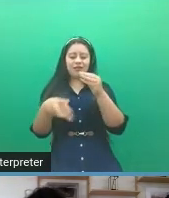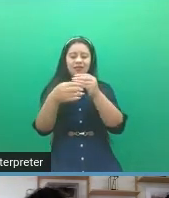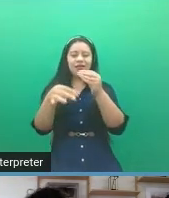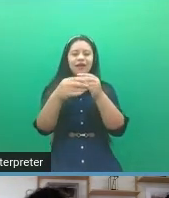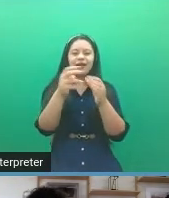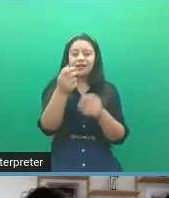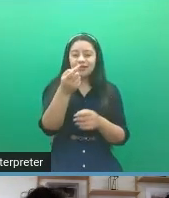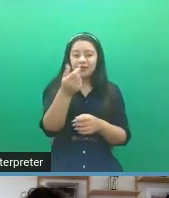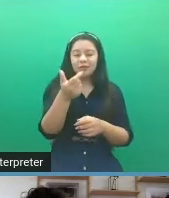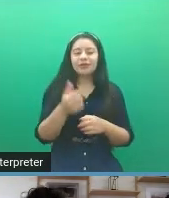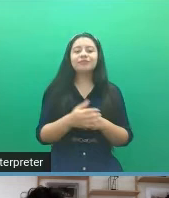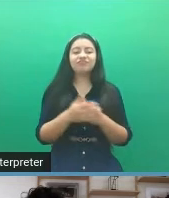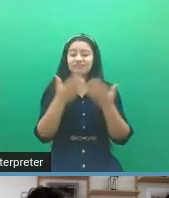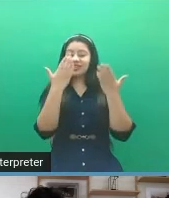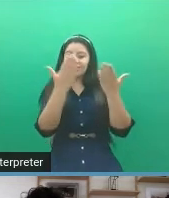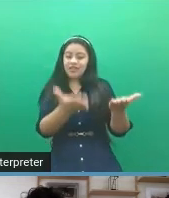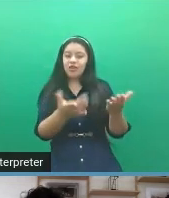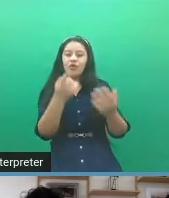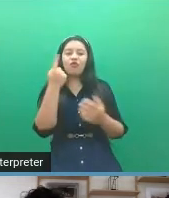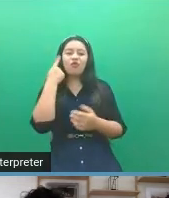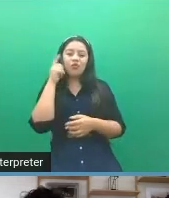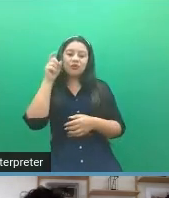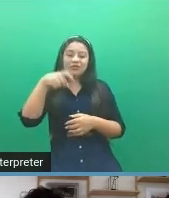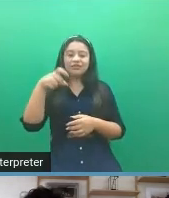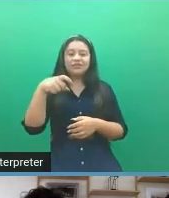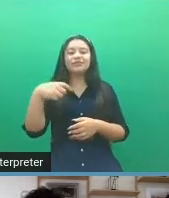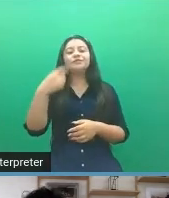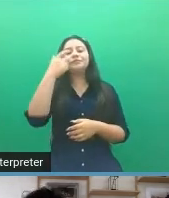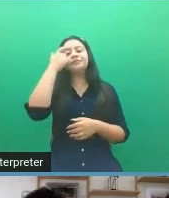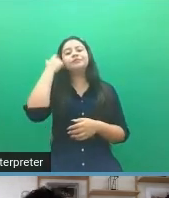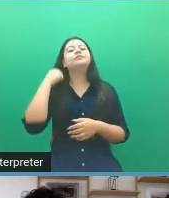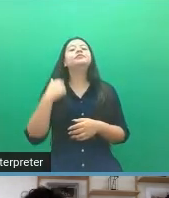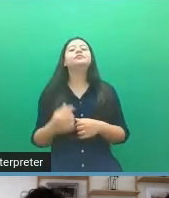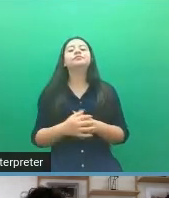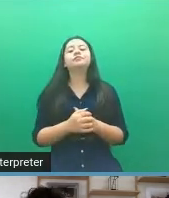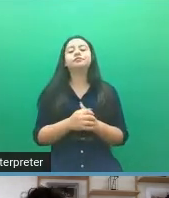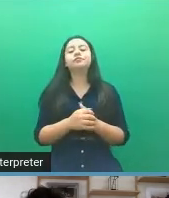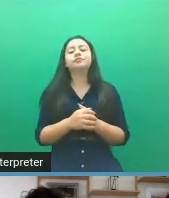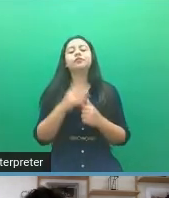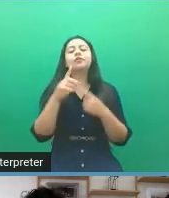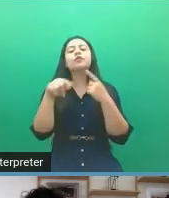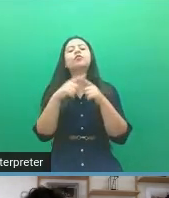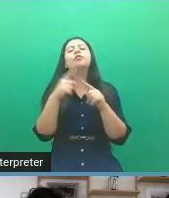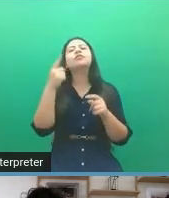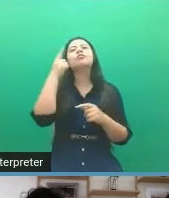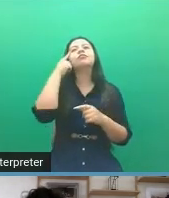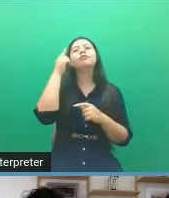then it is there for when we want and need to use it. When we consider our musiological